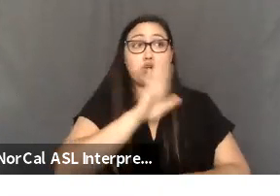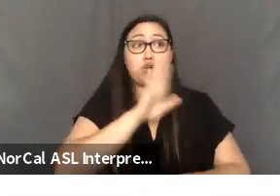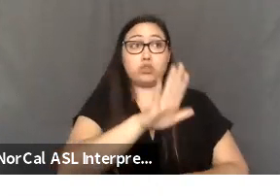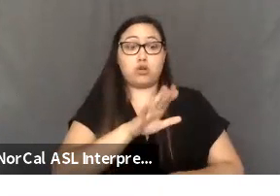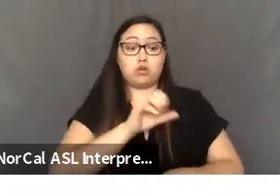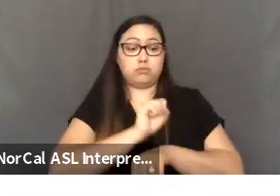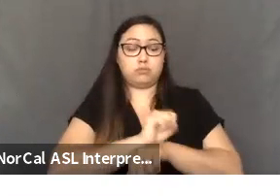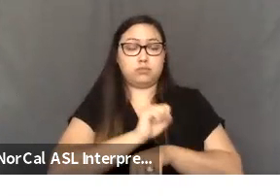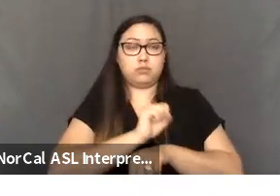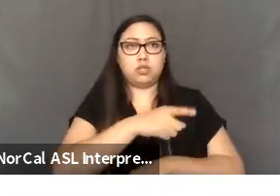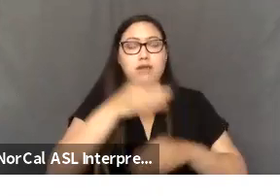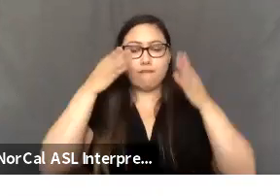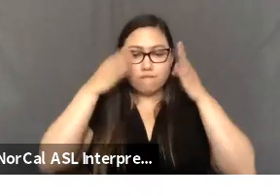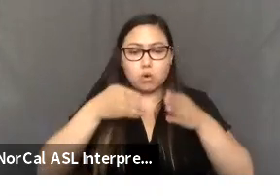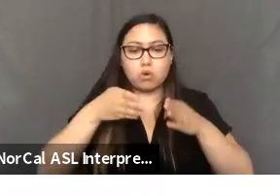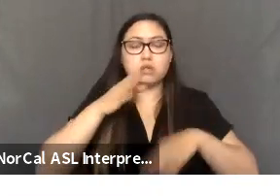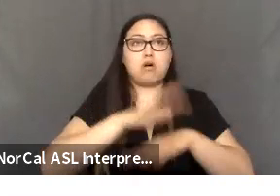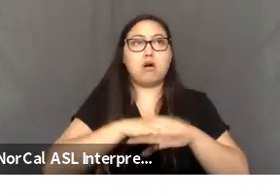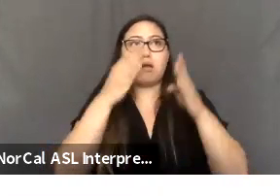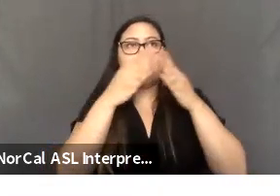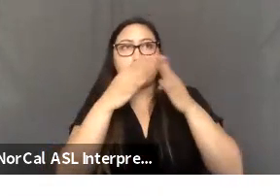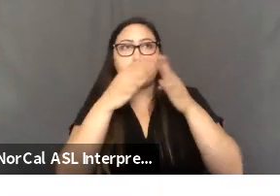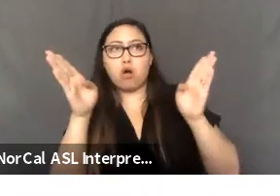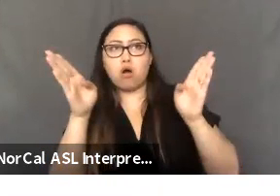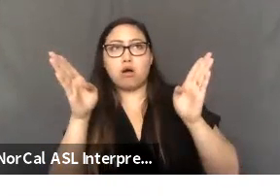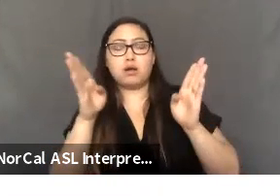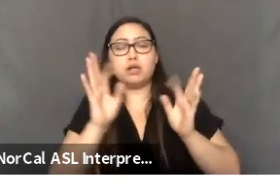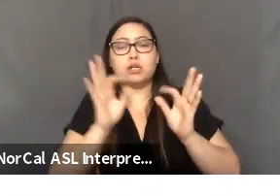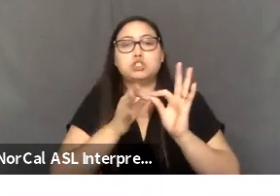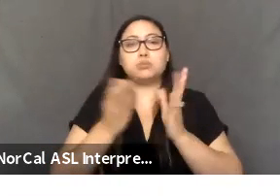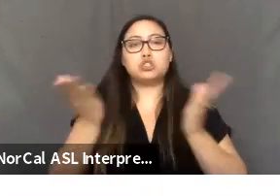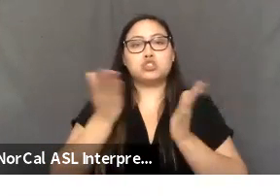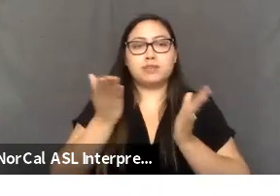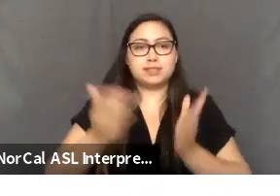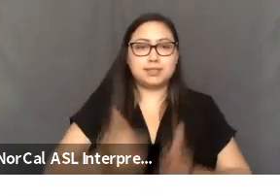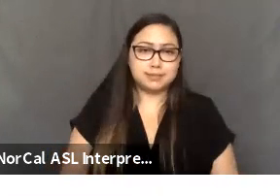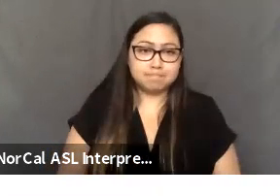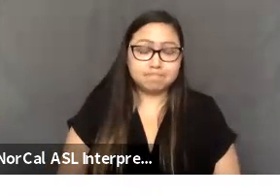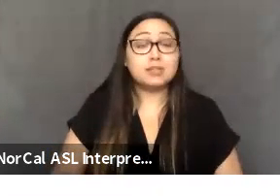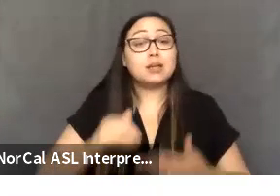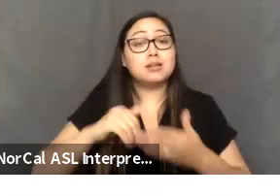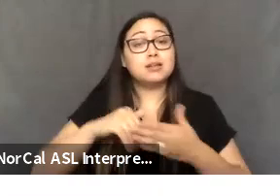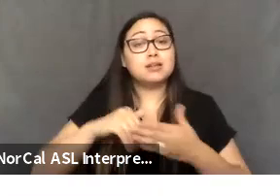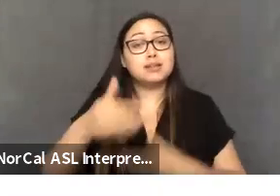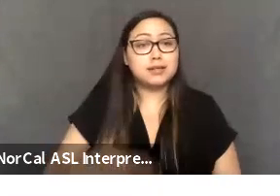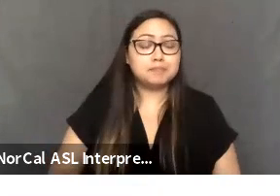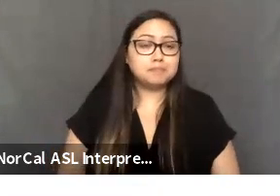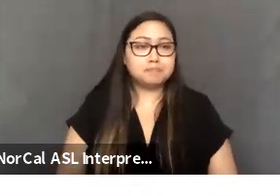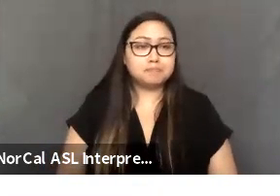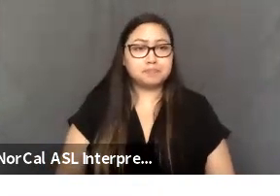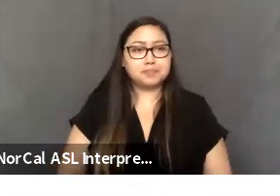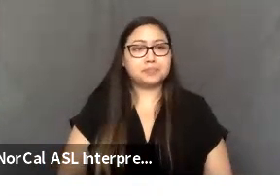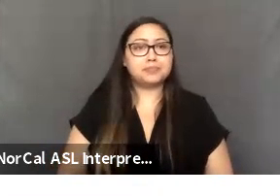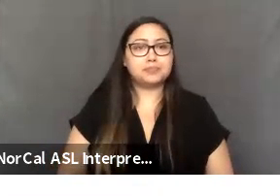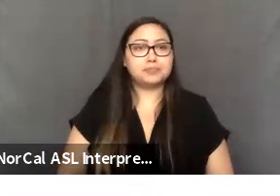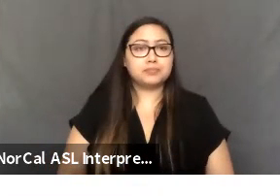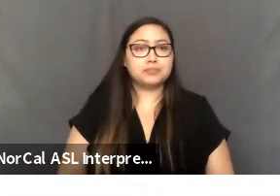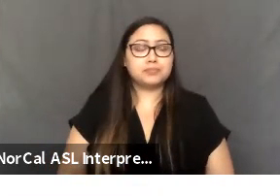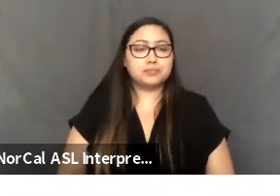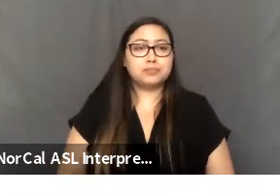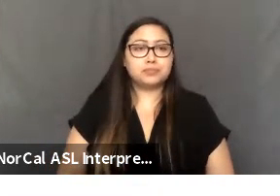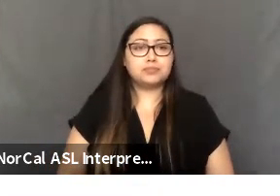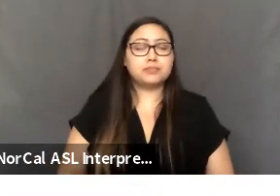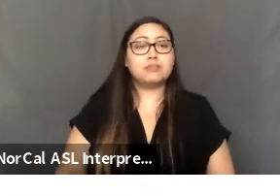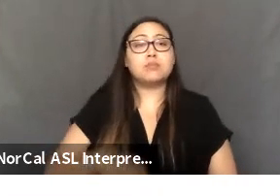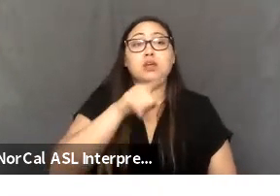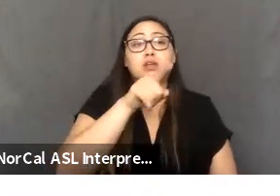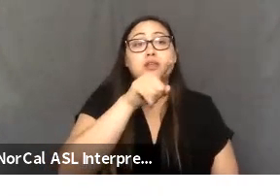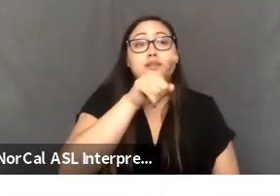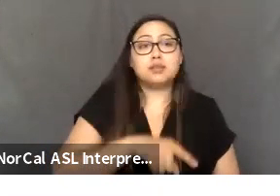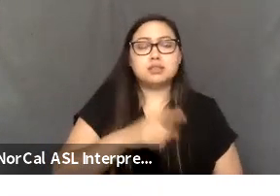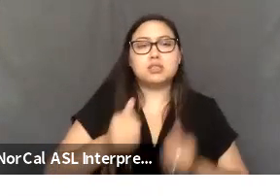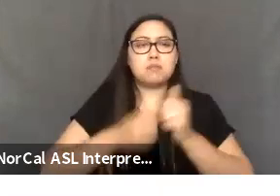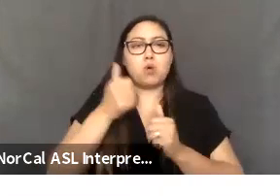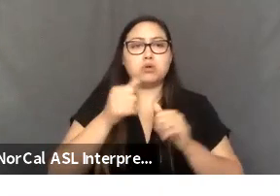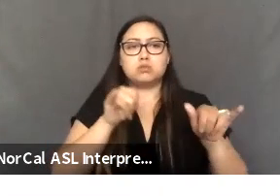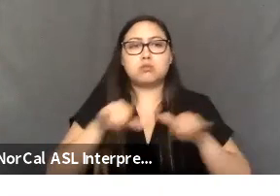broader interpreter services initiatives. Next slide. These were the most common activities